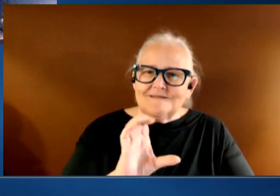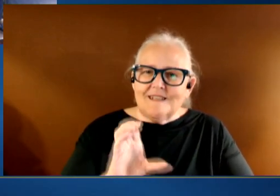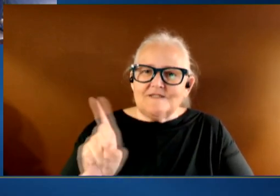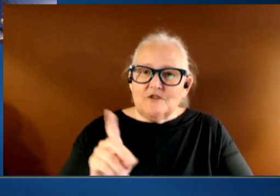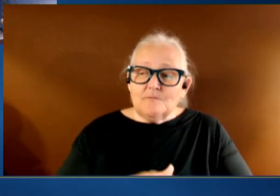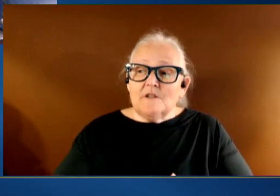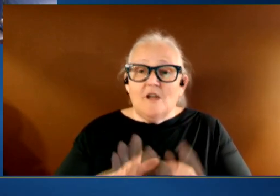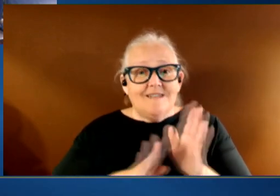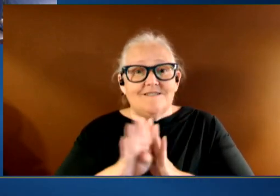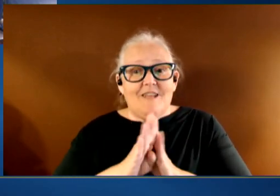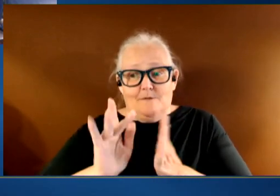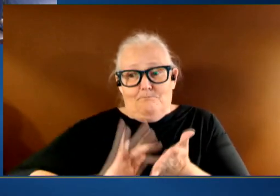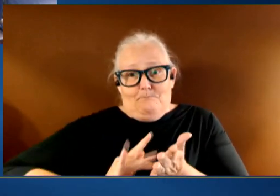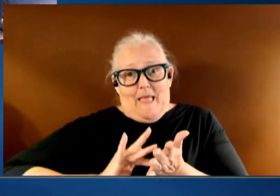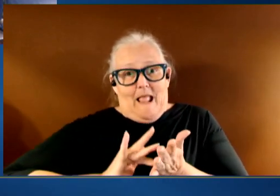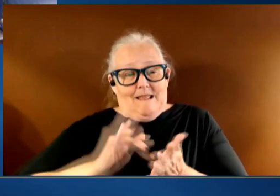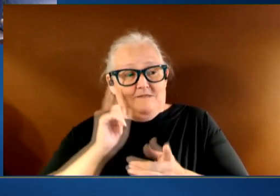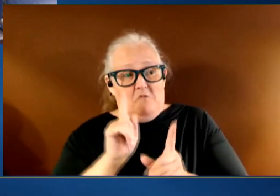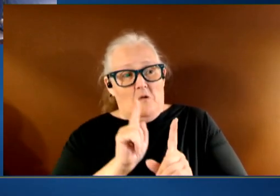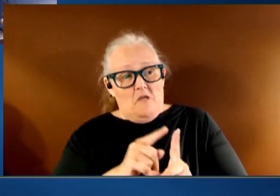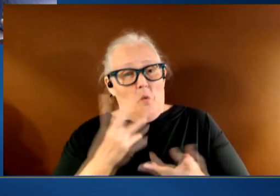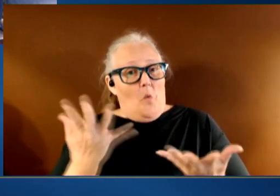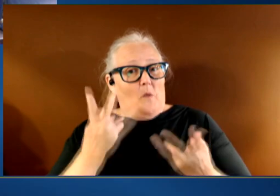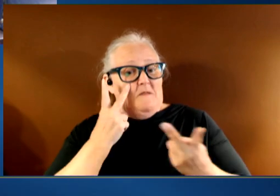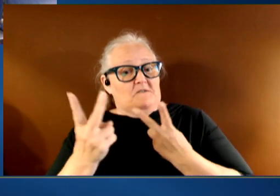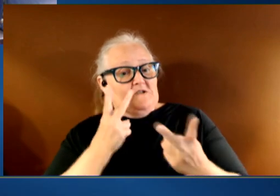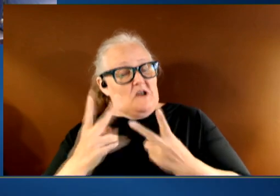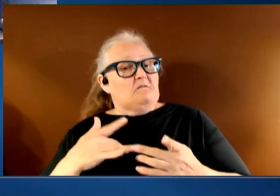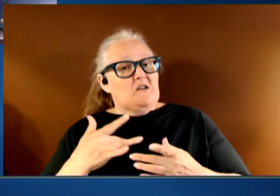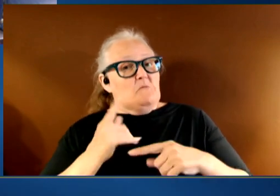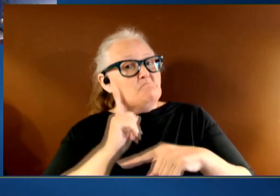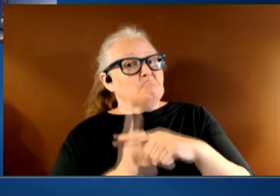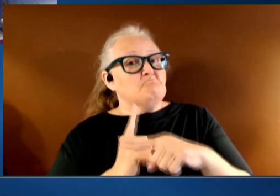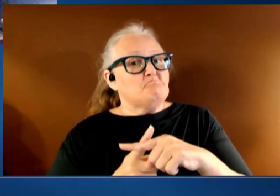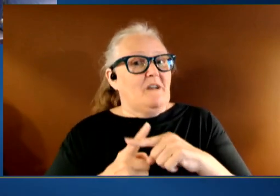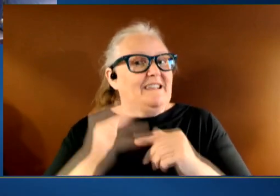sickle cell is encouraging. In the pipeline are drugs that focus on different aspects